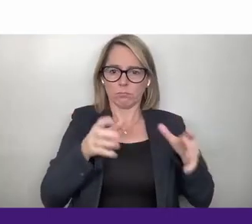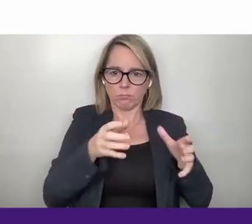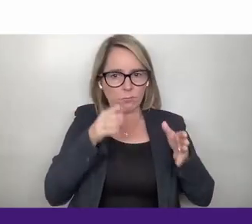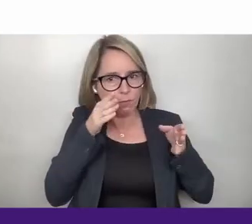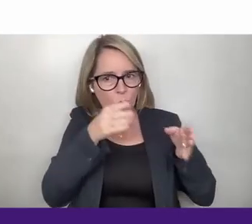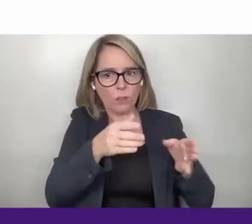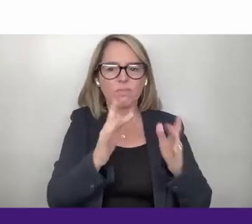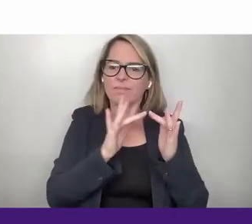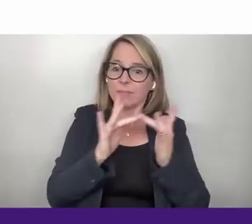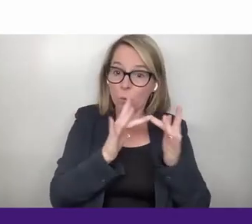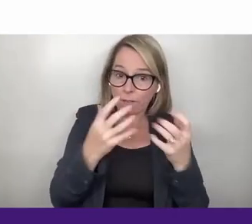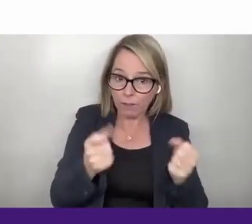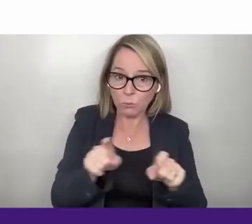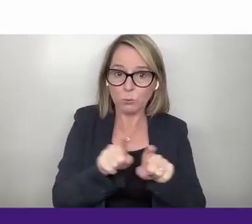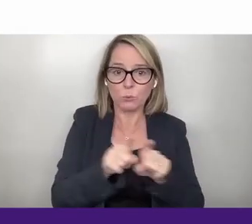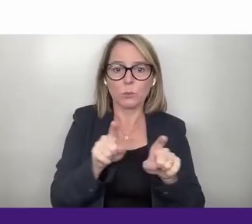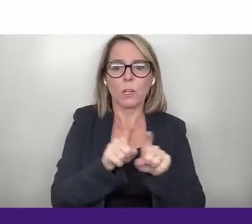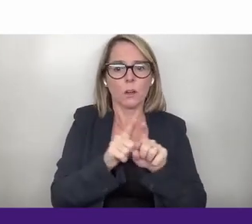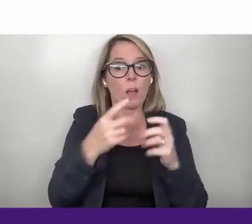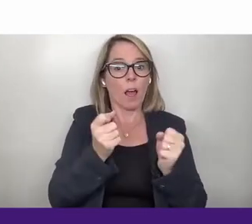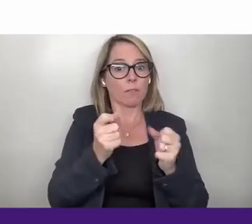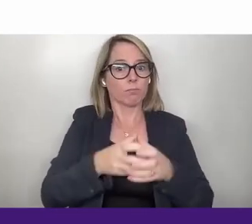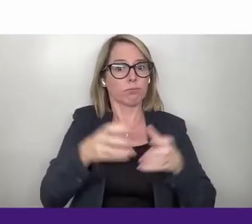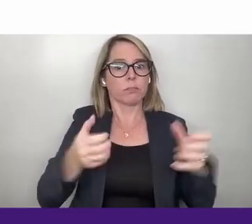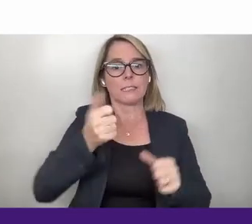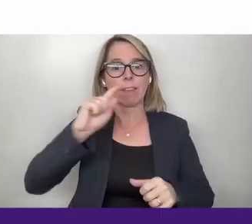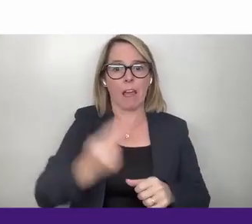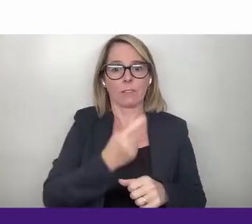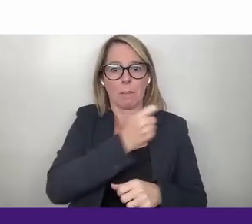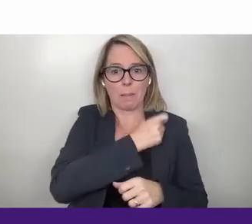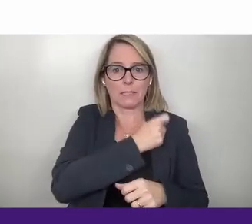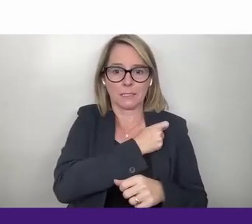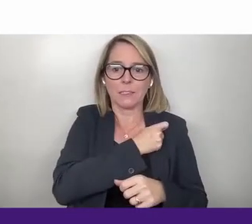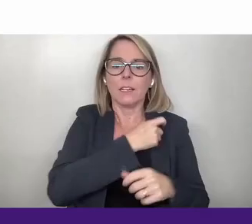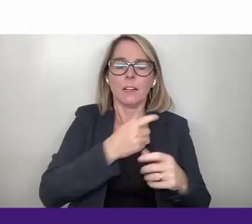Our first presentation is from Dr. Cathy Franklin and her assistant Catrin Culla.